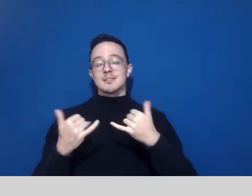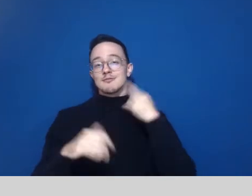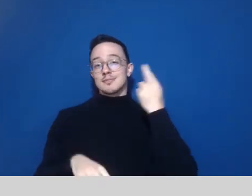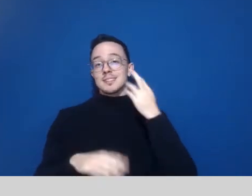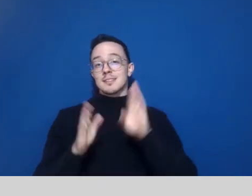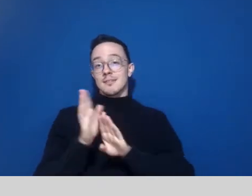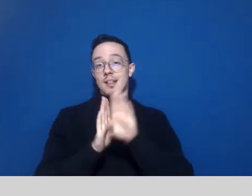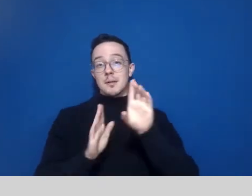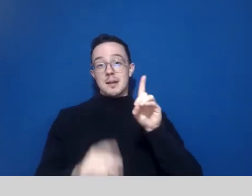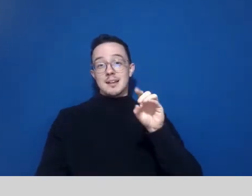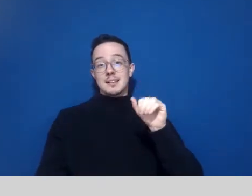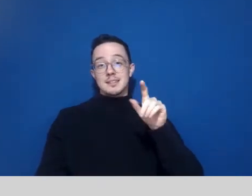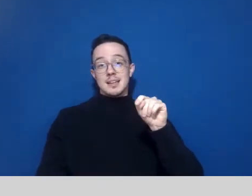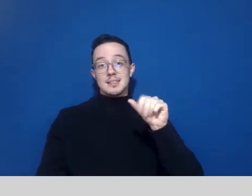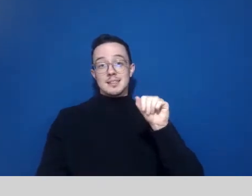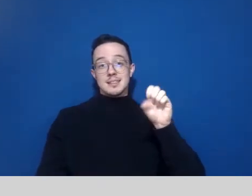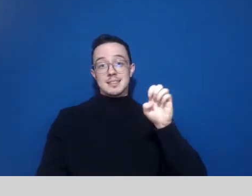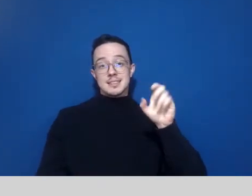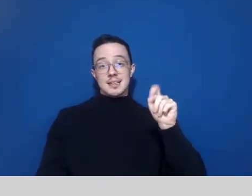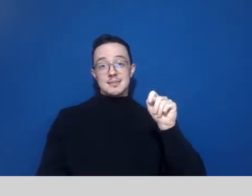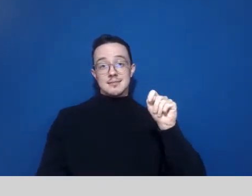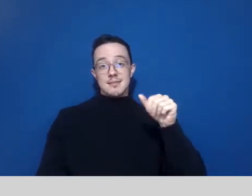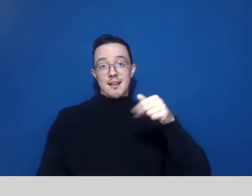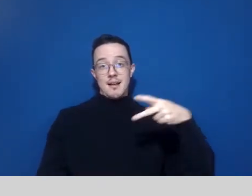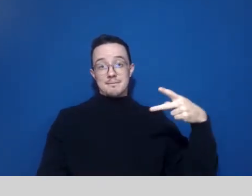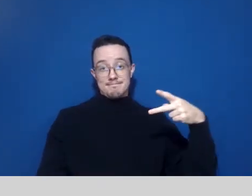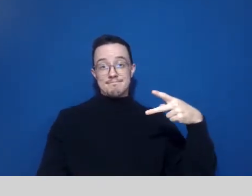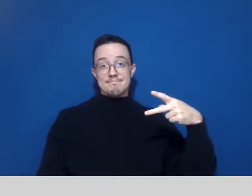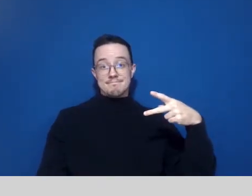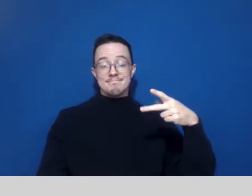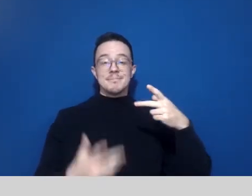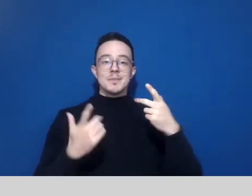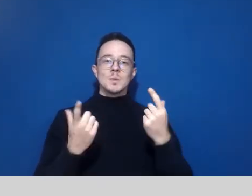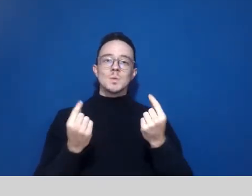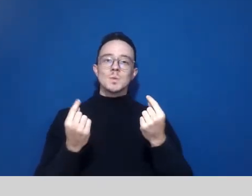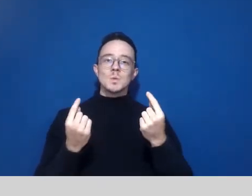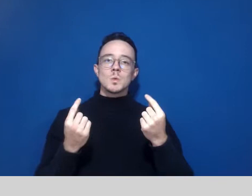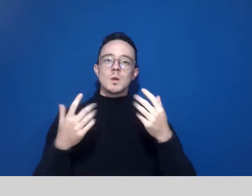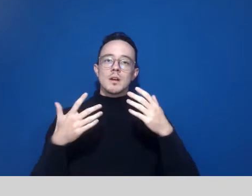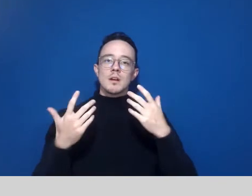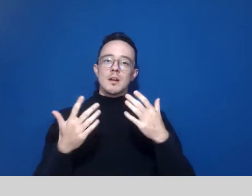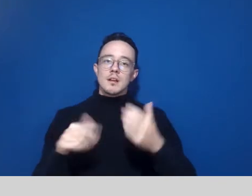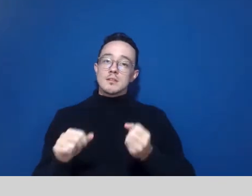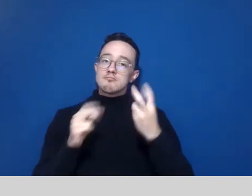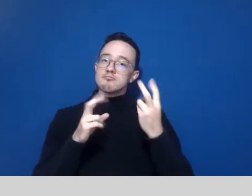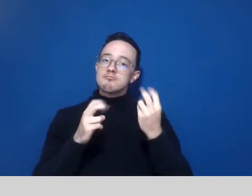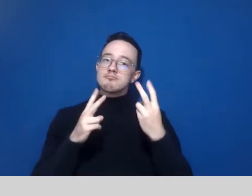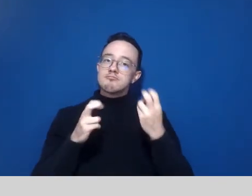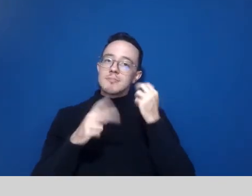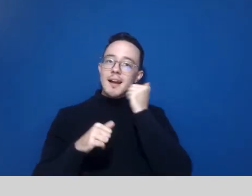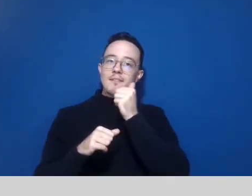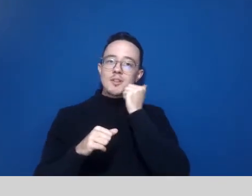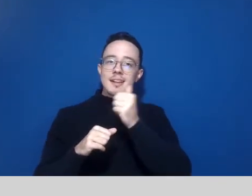This is a Datasette instance which is automatically updated every day with the latest data from these different publications, and I can drill through